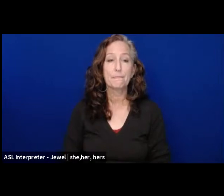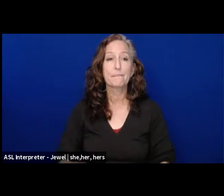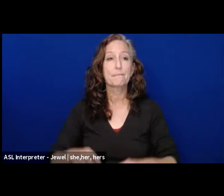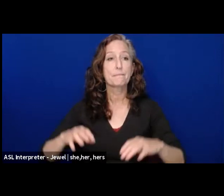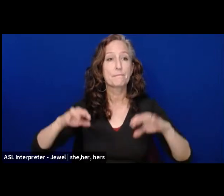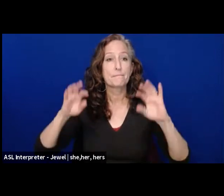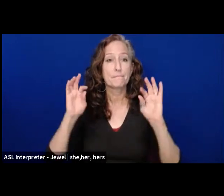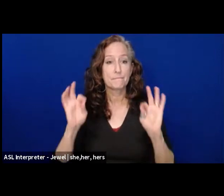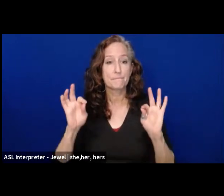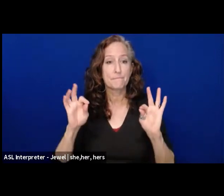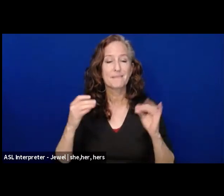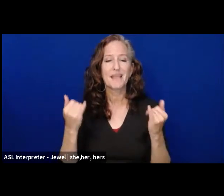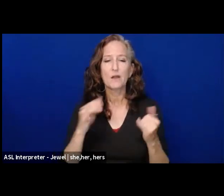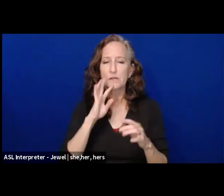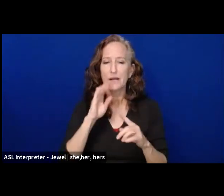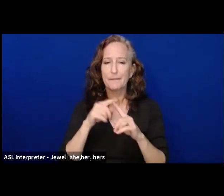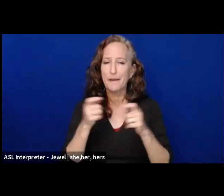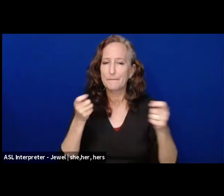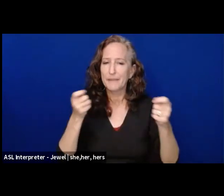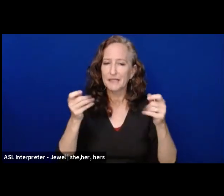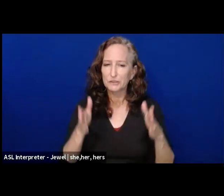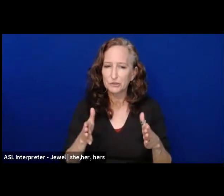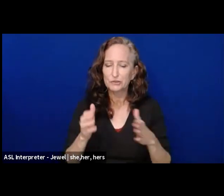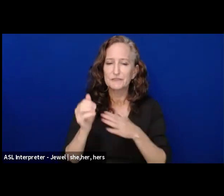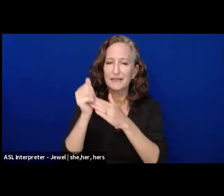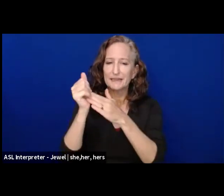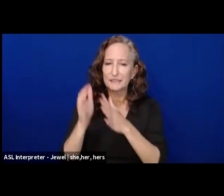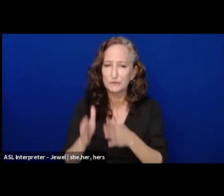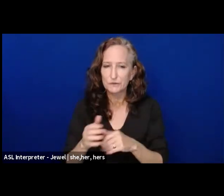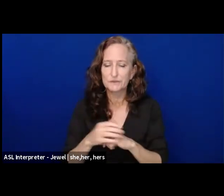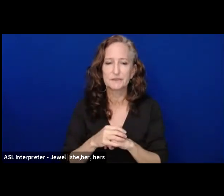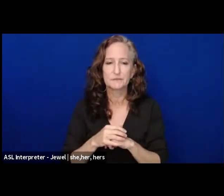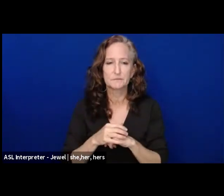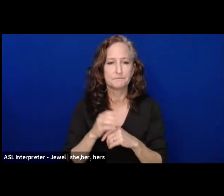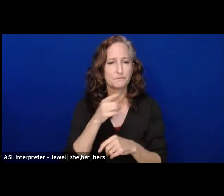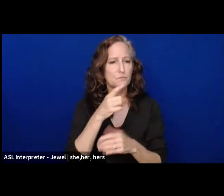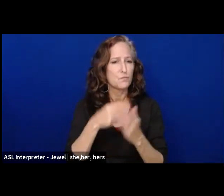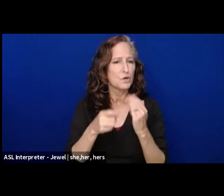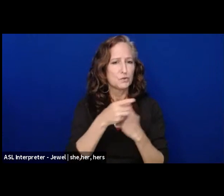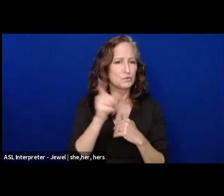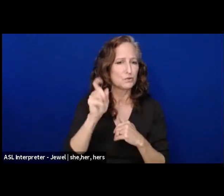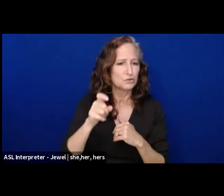For managers and for leaders, some of the things you can think about, and these are things anybody